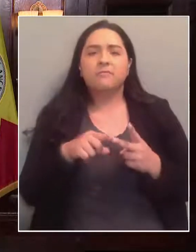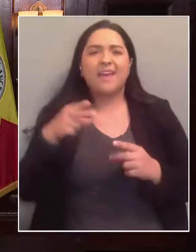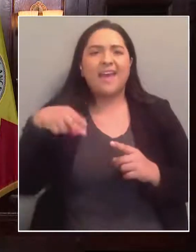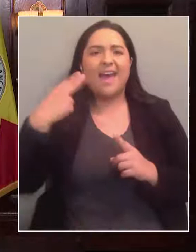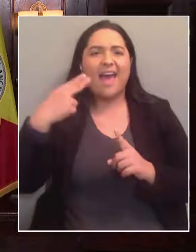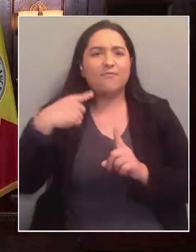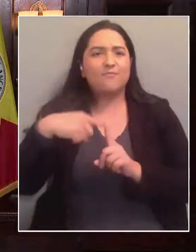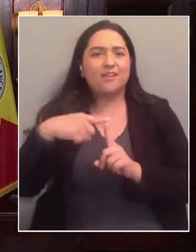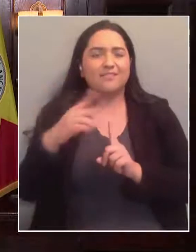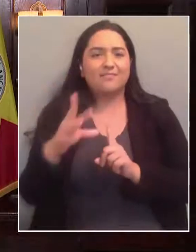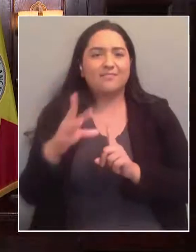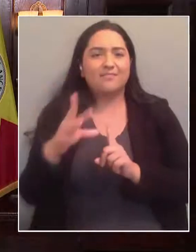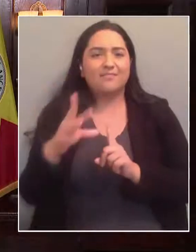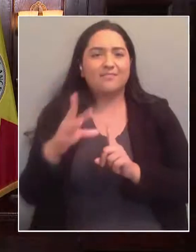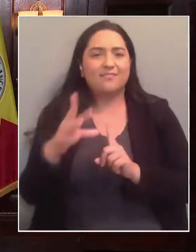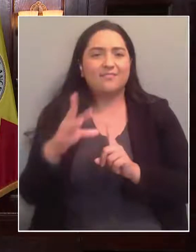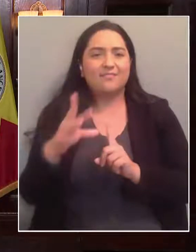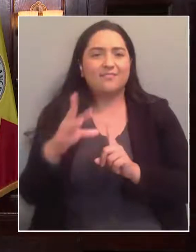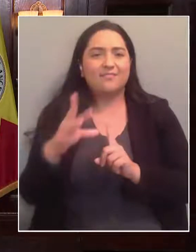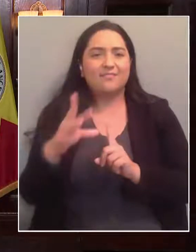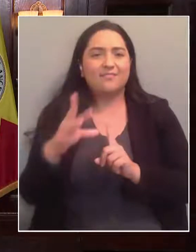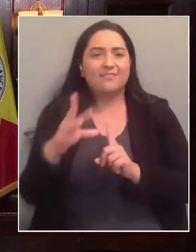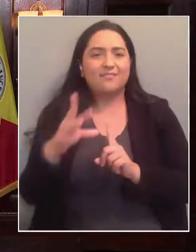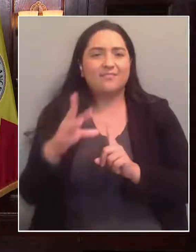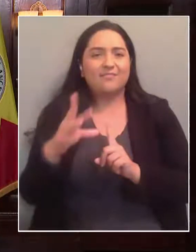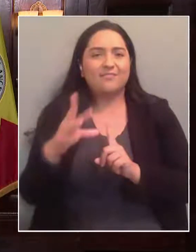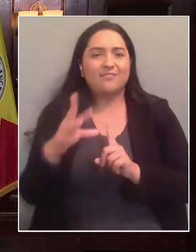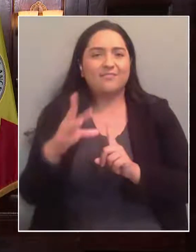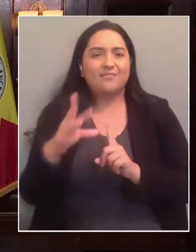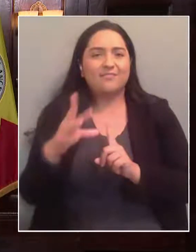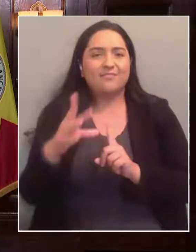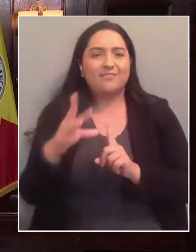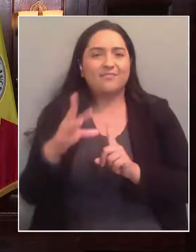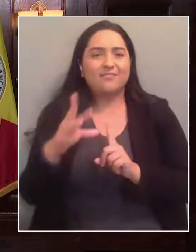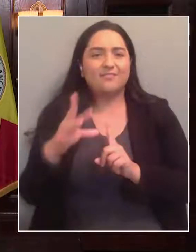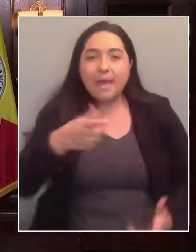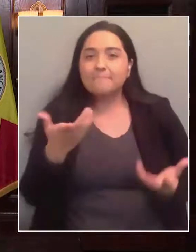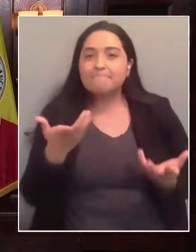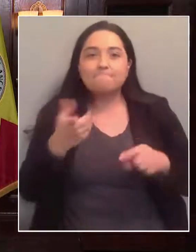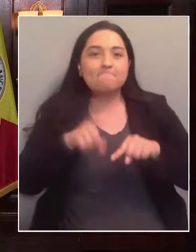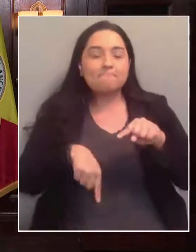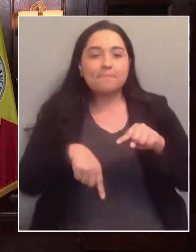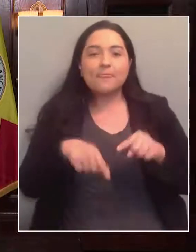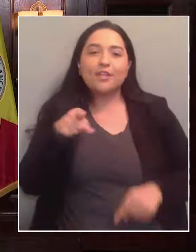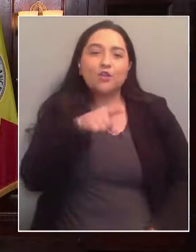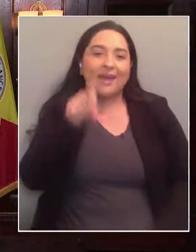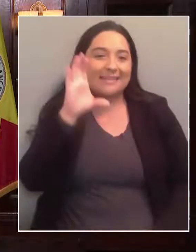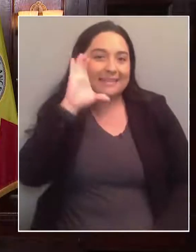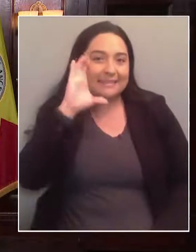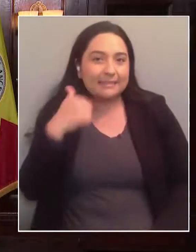WELL WE CANNOT FORCE PEOPLE TO GET TESTED, YOU HAD TO LISTEN TO ME IN EACH ONE OF THESE